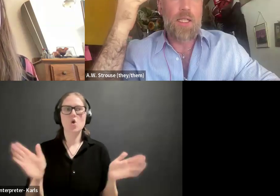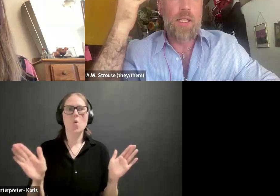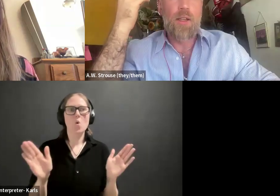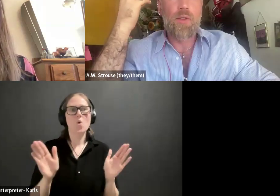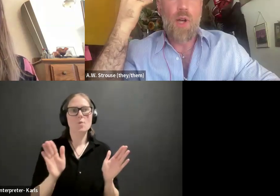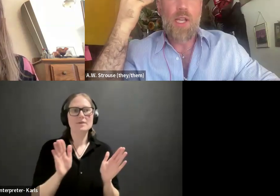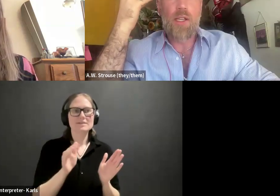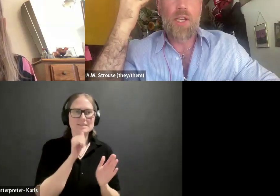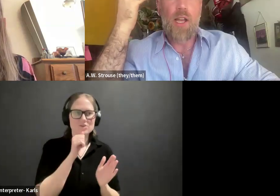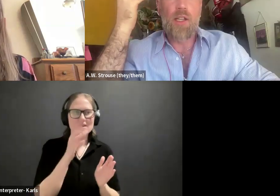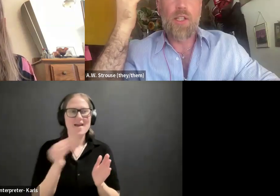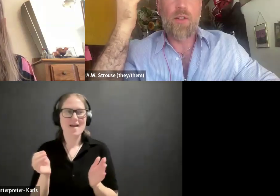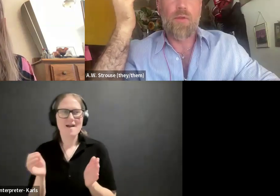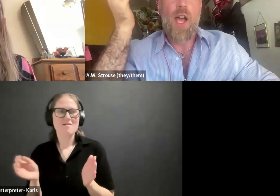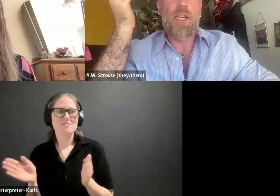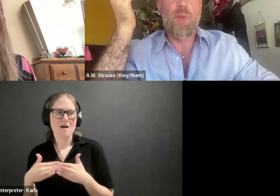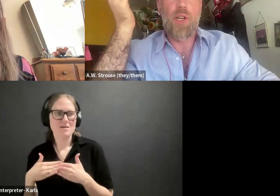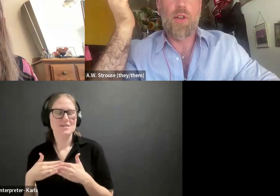It's quite challenging to find materials